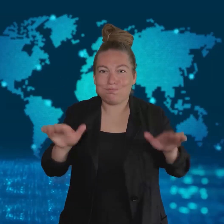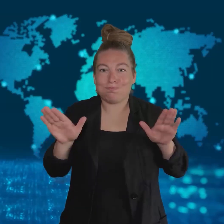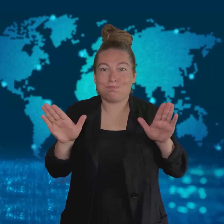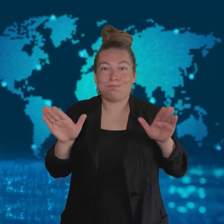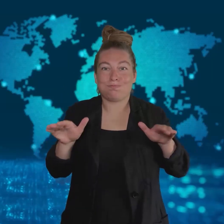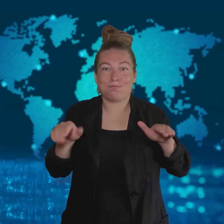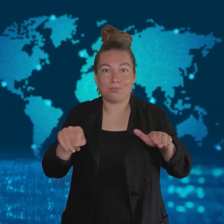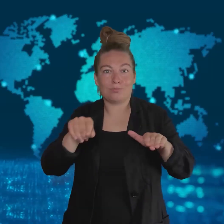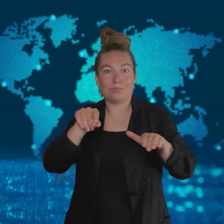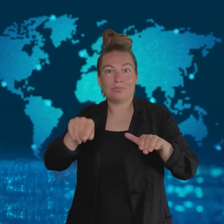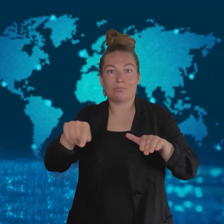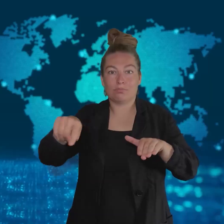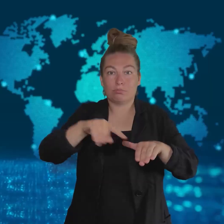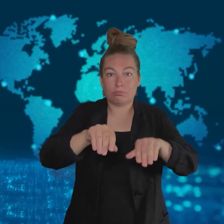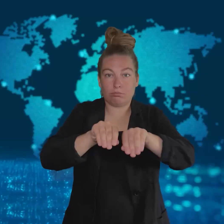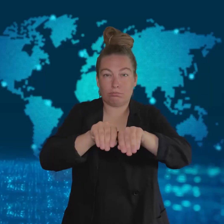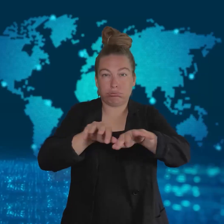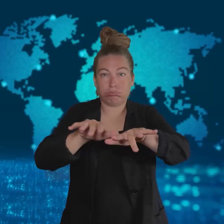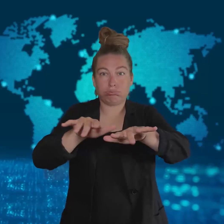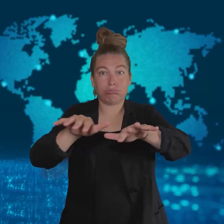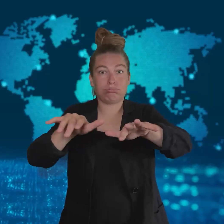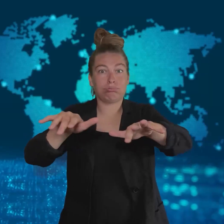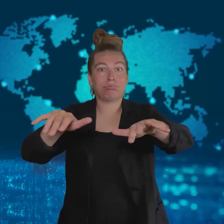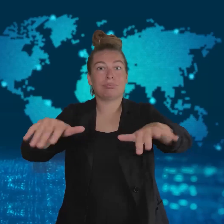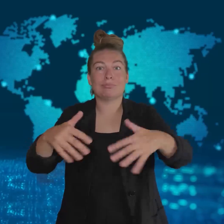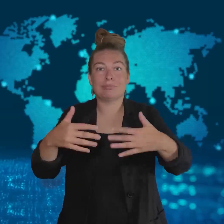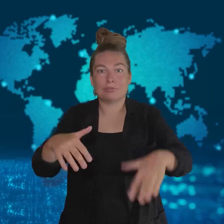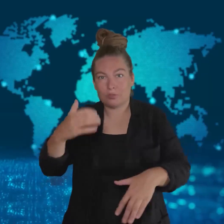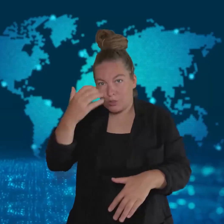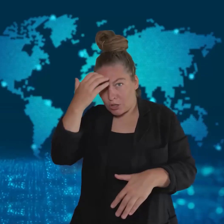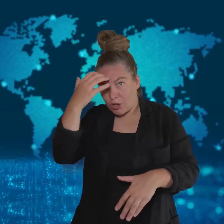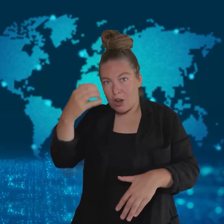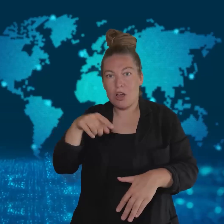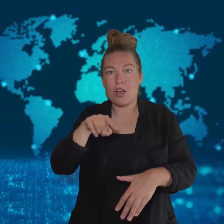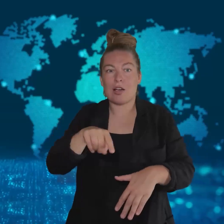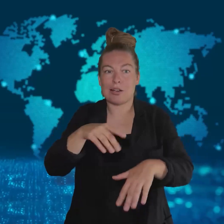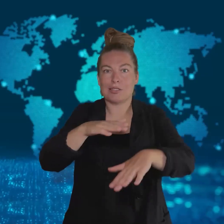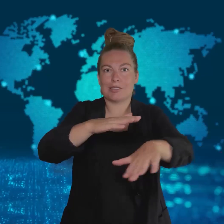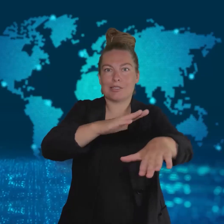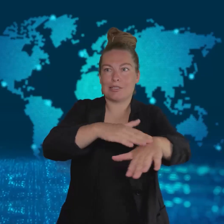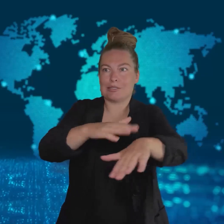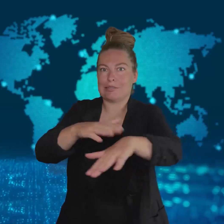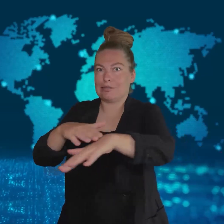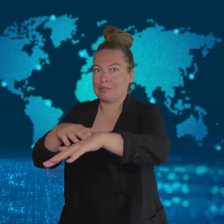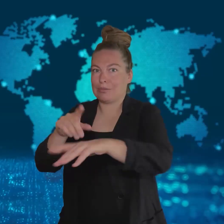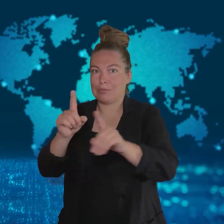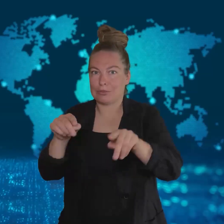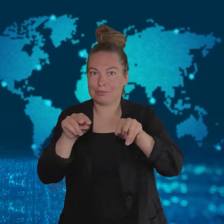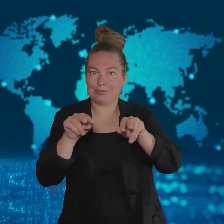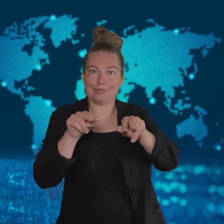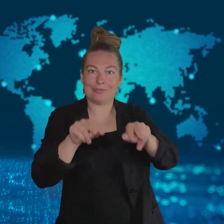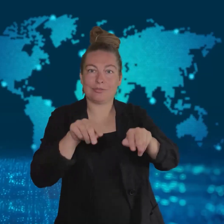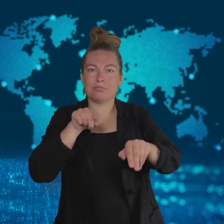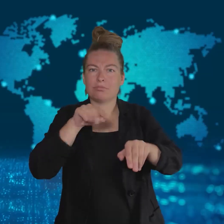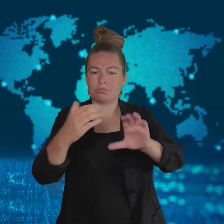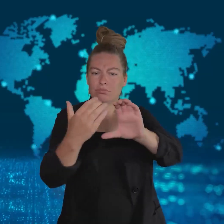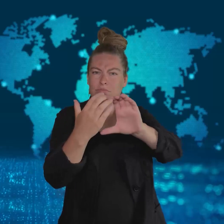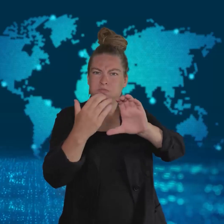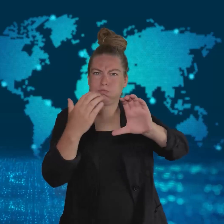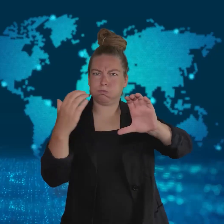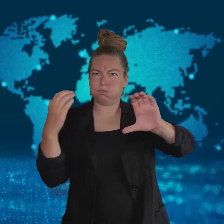The truck was carrying 31,751 kilograms of beehives.